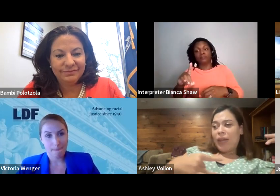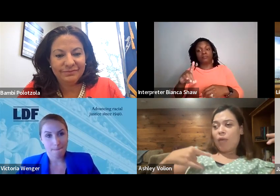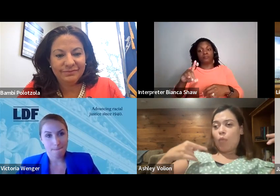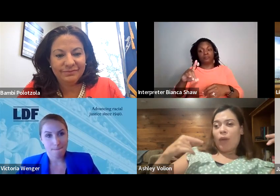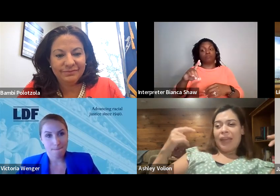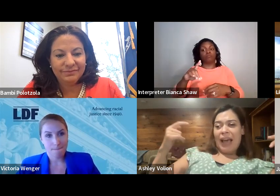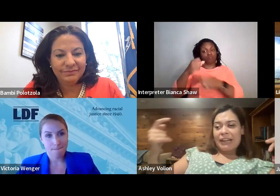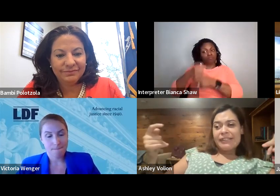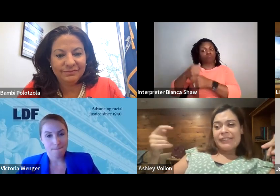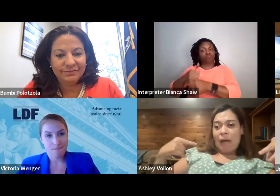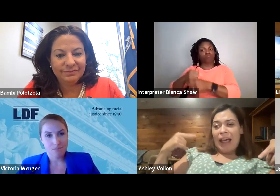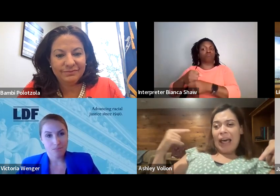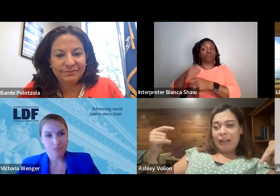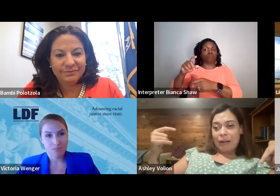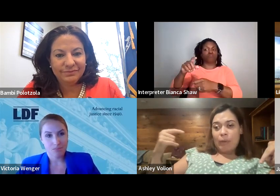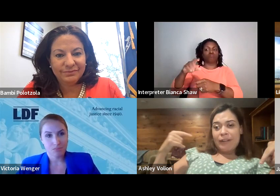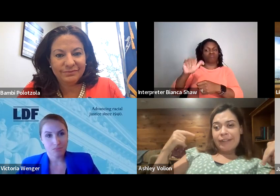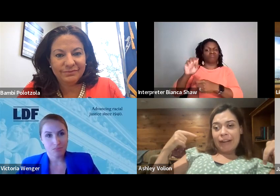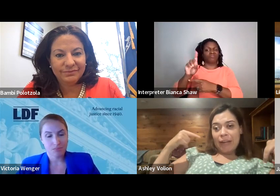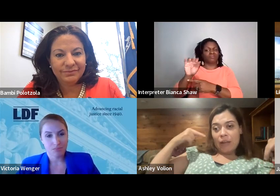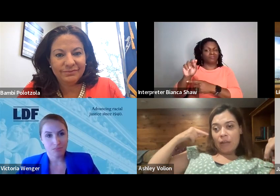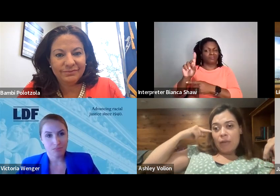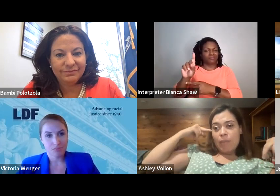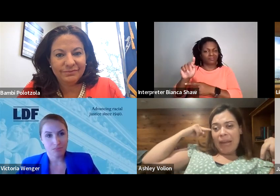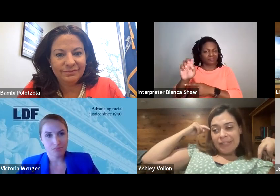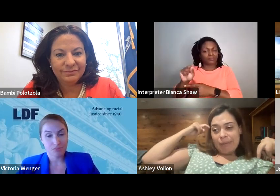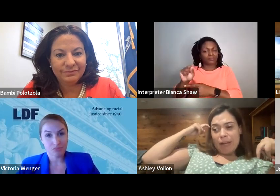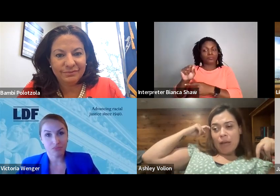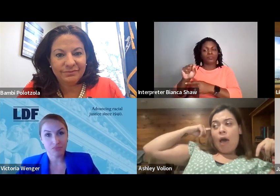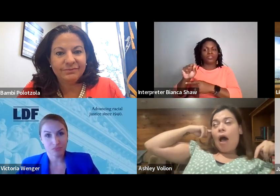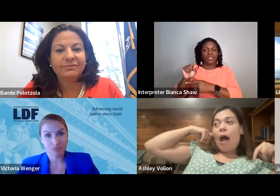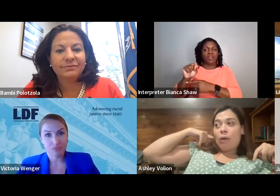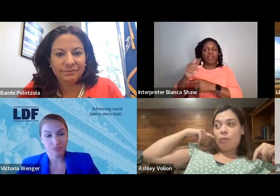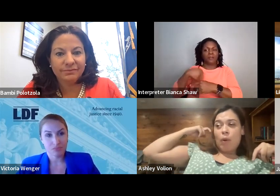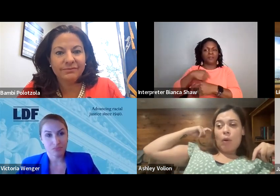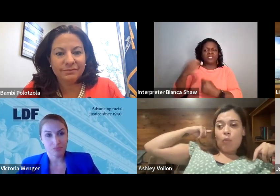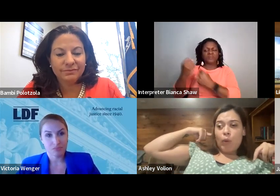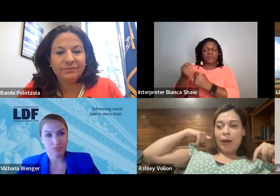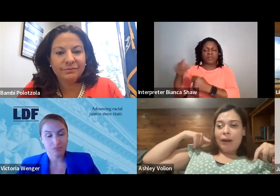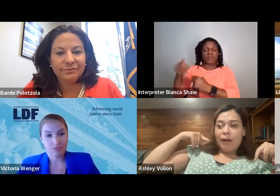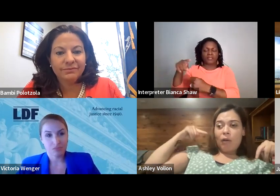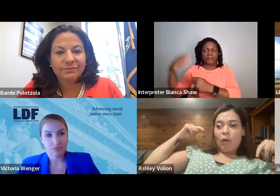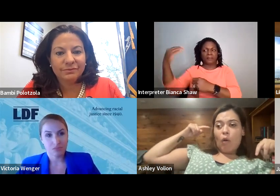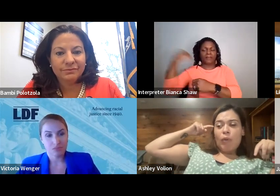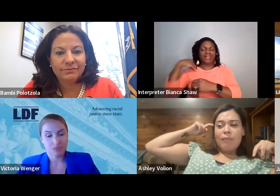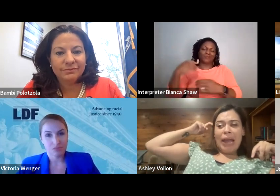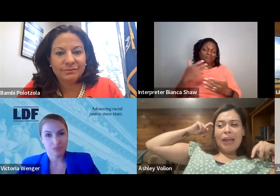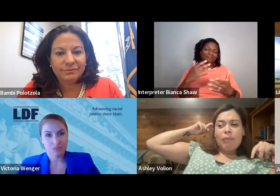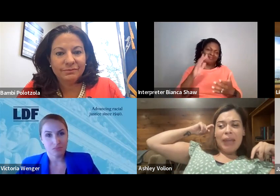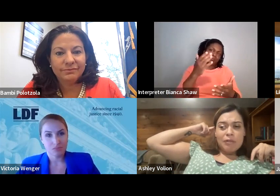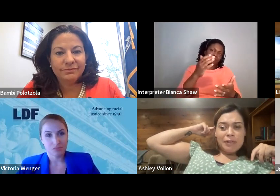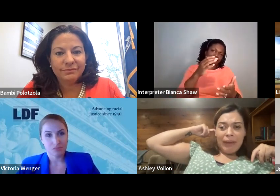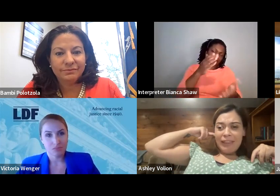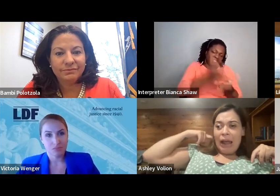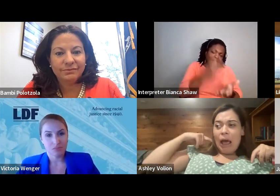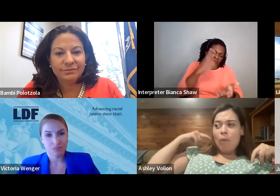We we kind of stop that a little bit during the pandemic but we're we might be able to pick that up.